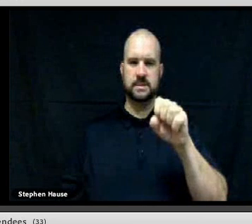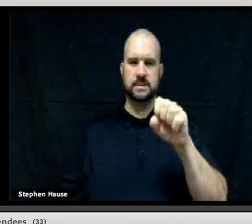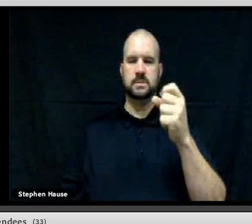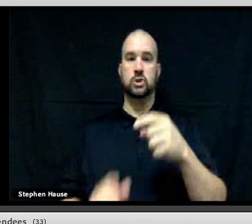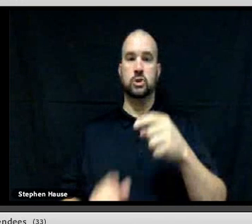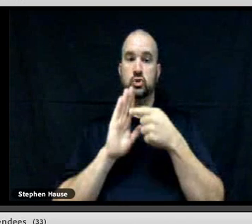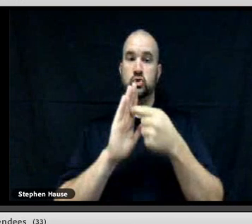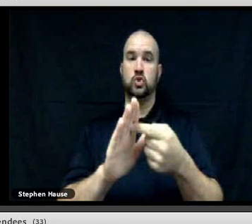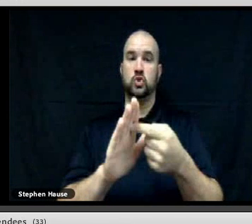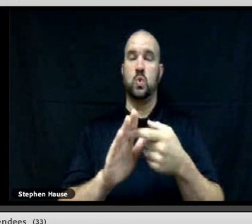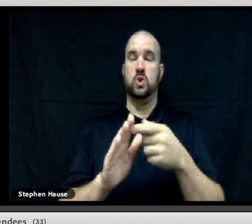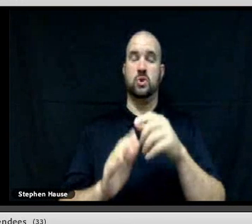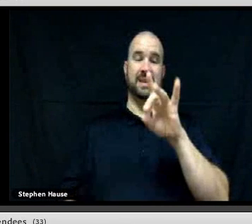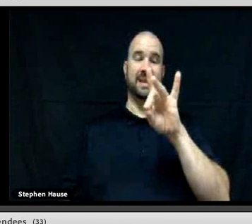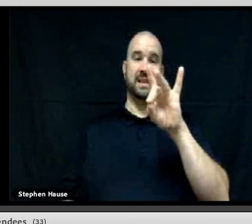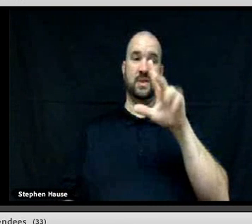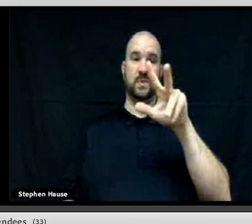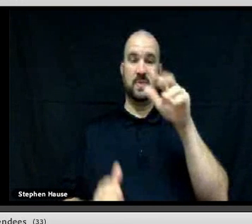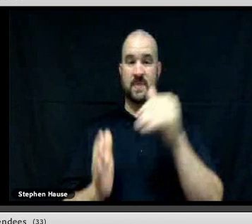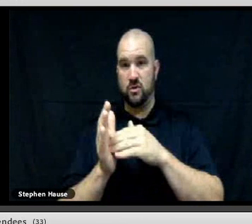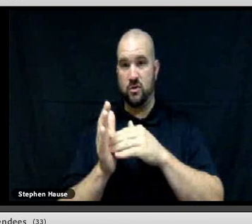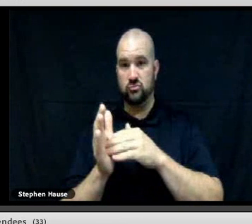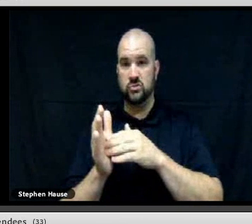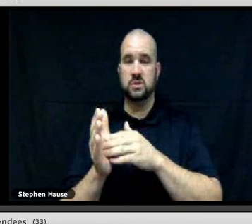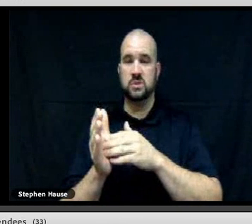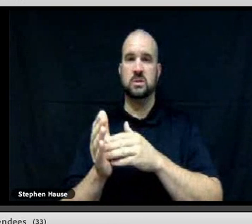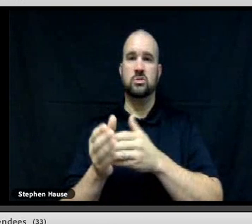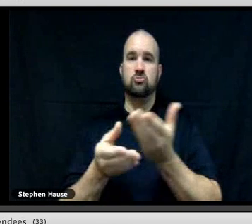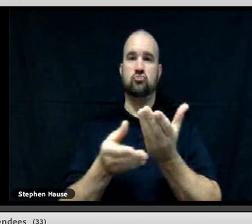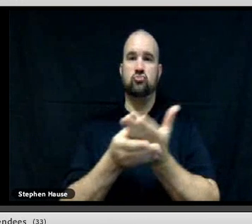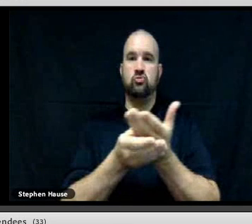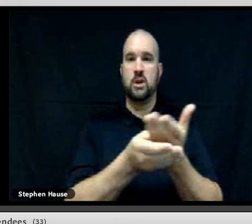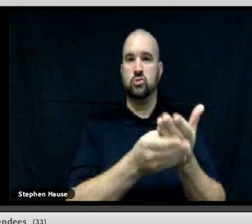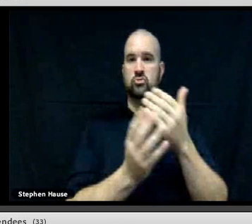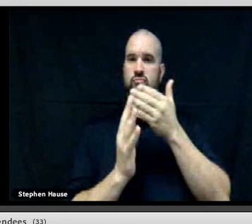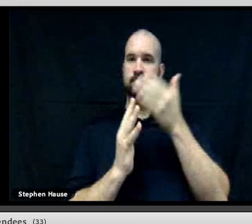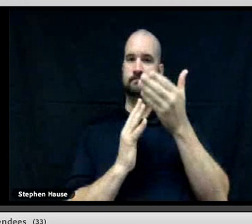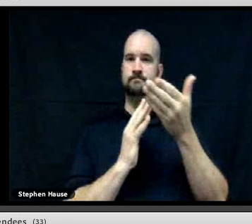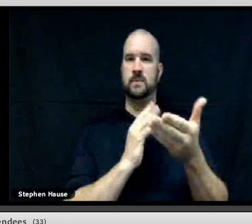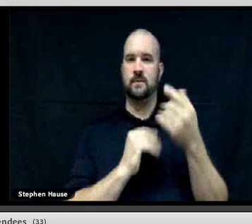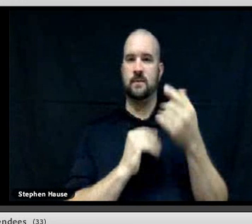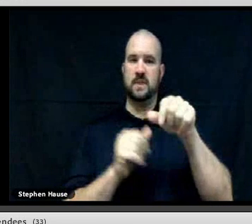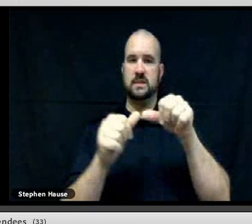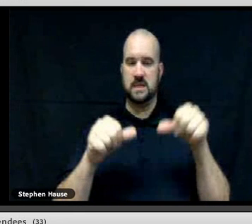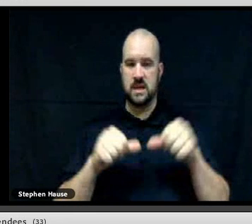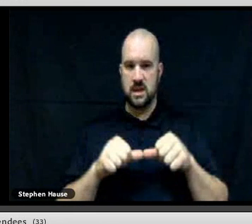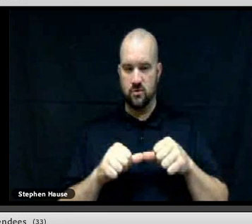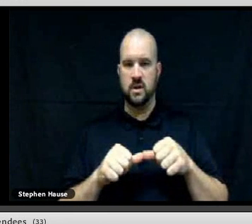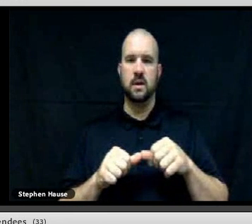in this geographic area, related to this geographic area and as you zoom in closer, you can see what content